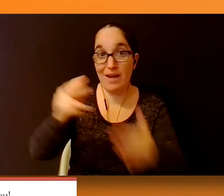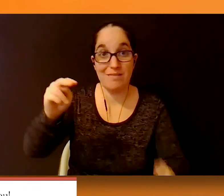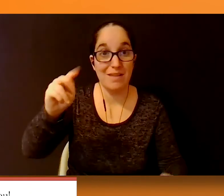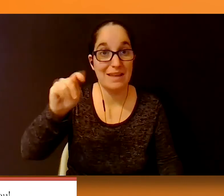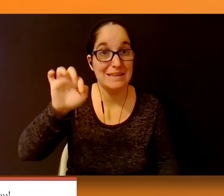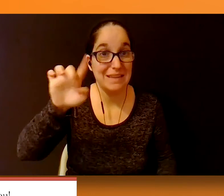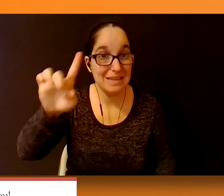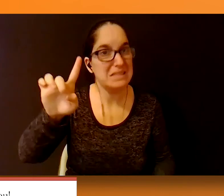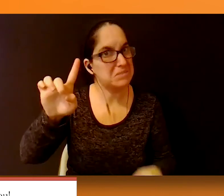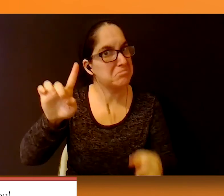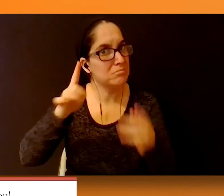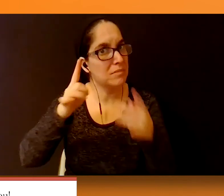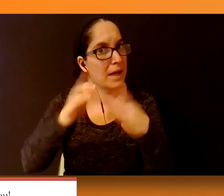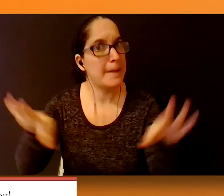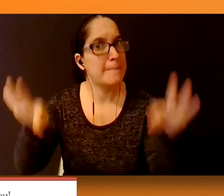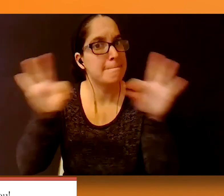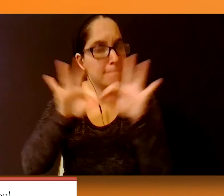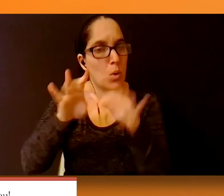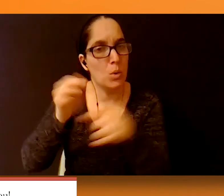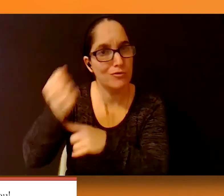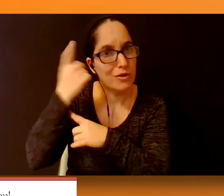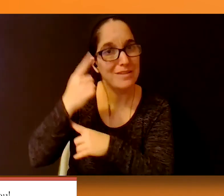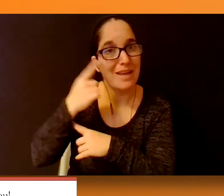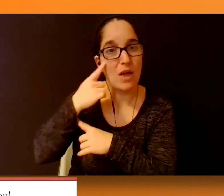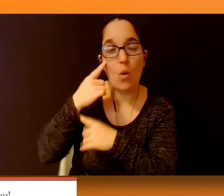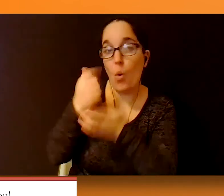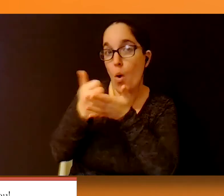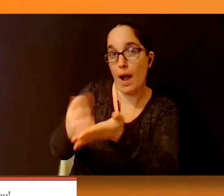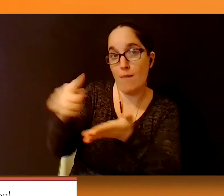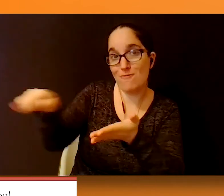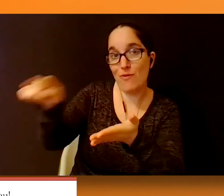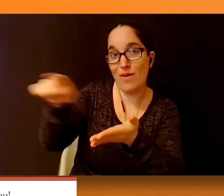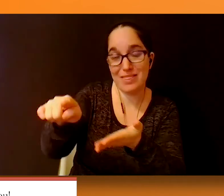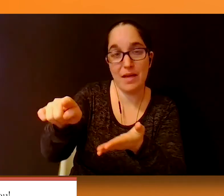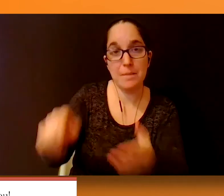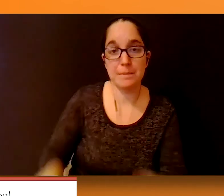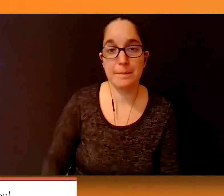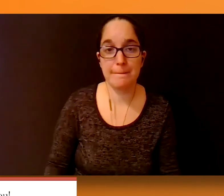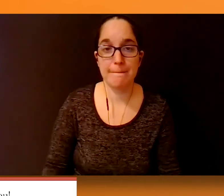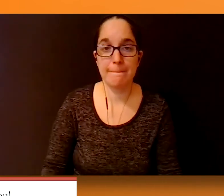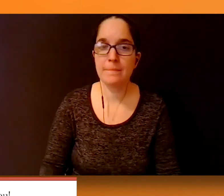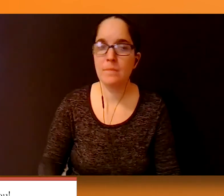that's more important, is those word parts, and I do have them somewhere.